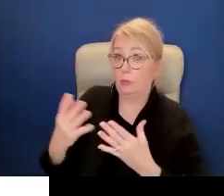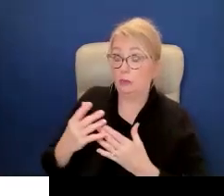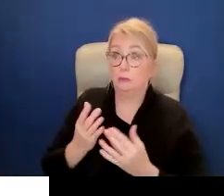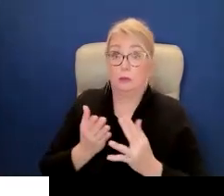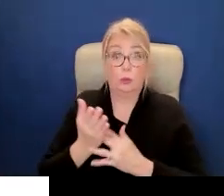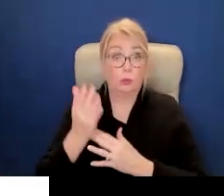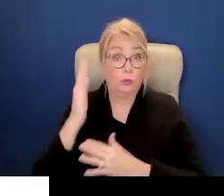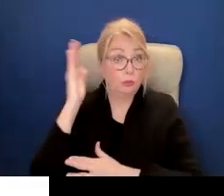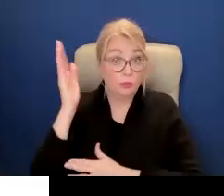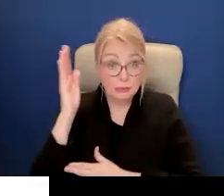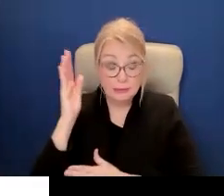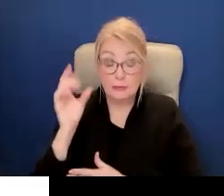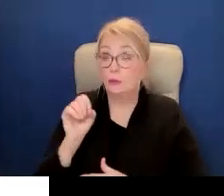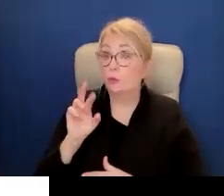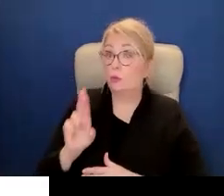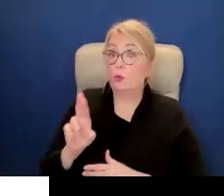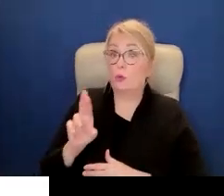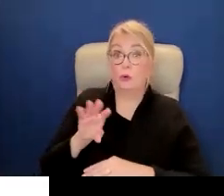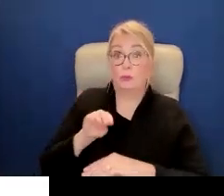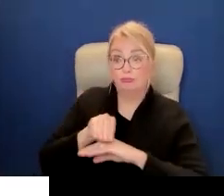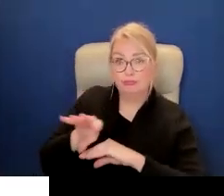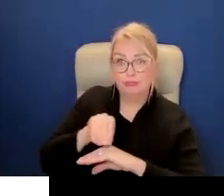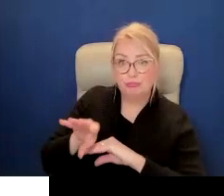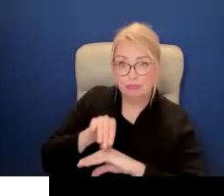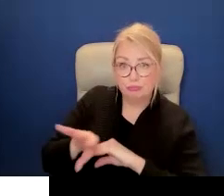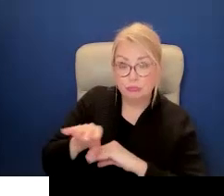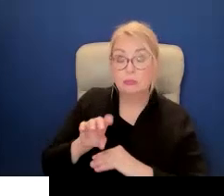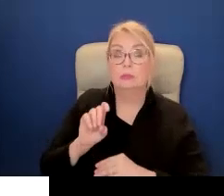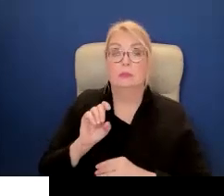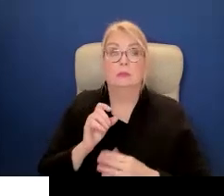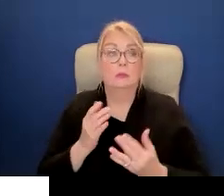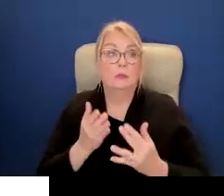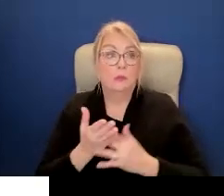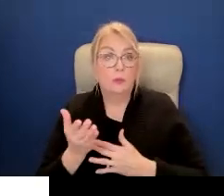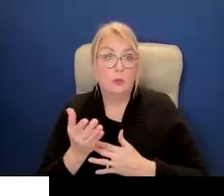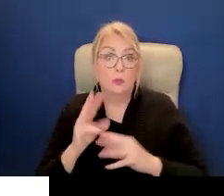whether that is through a consultation, whether that is through a workshop,